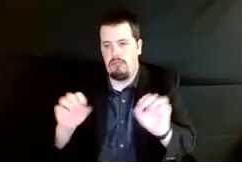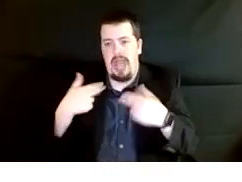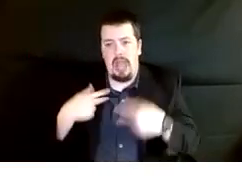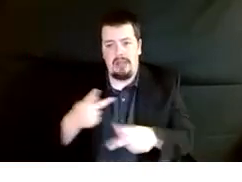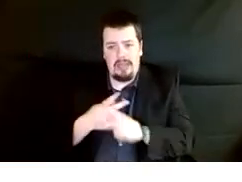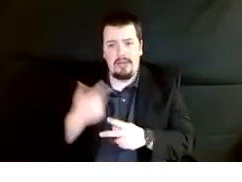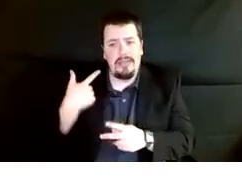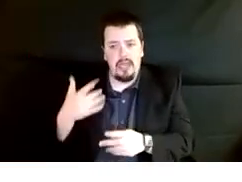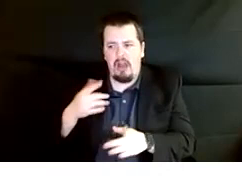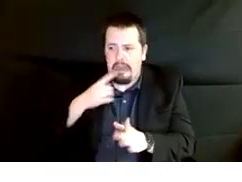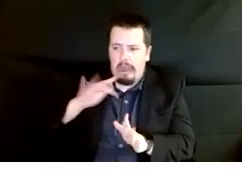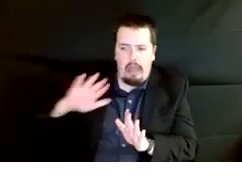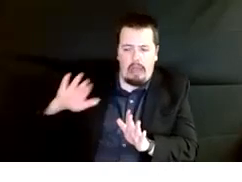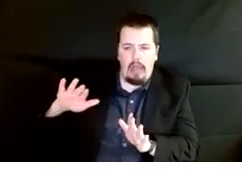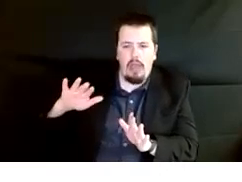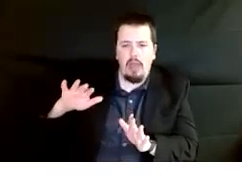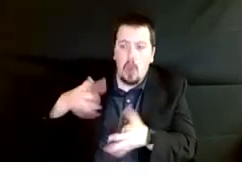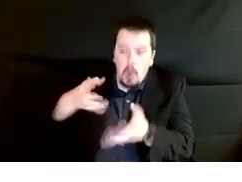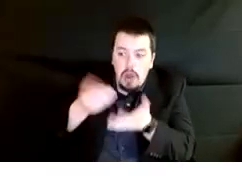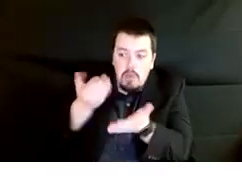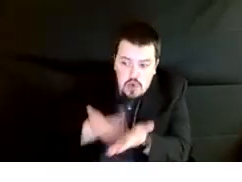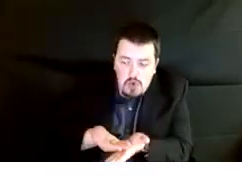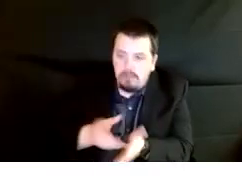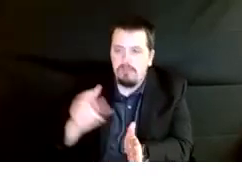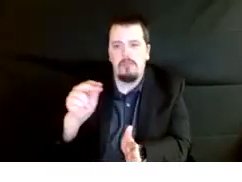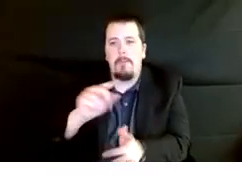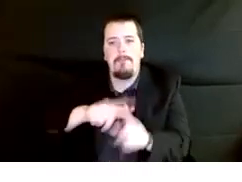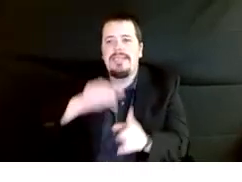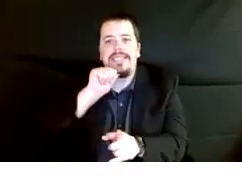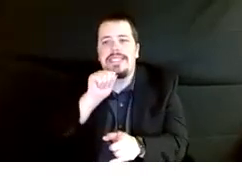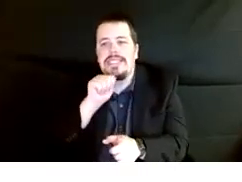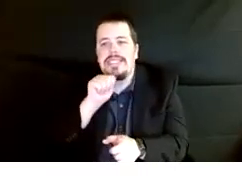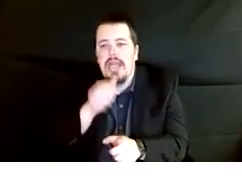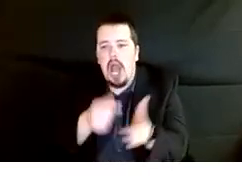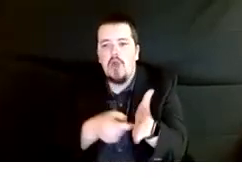try to insist uh on that sort of documentation but it's definitely not something they have to require